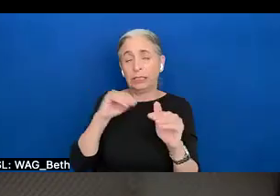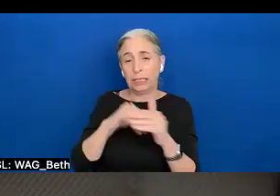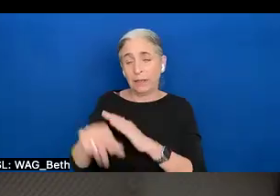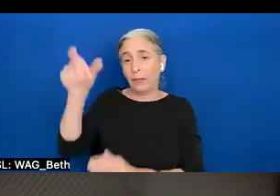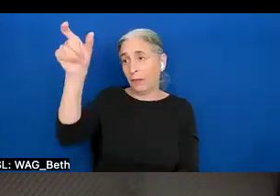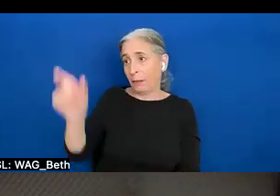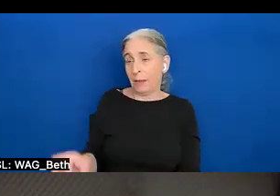can change the order.